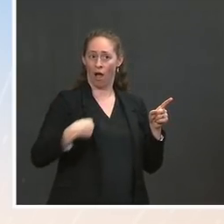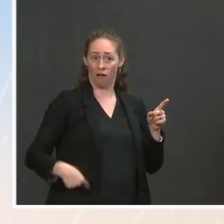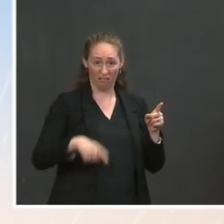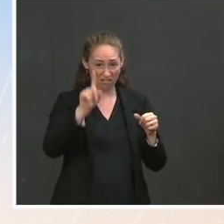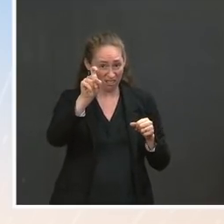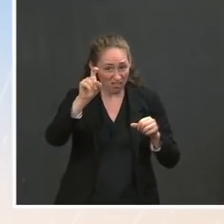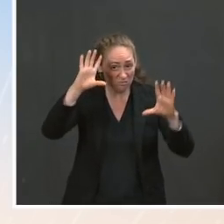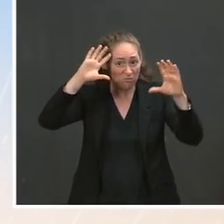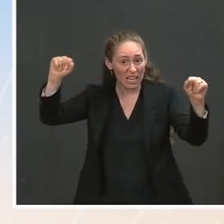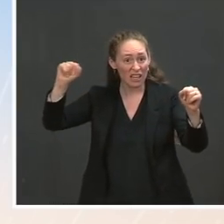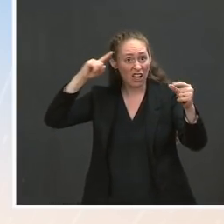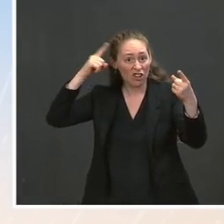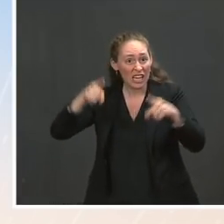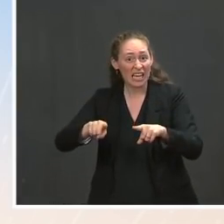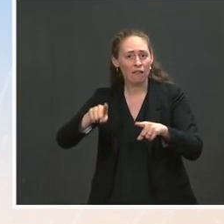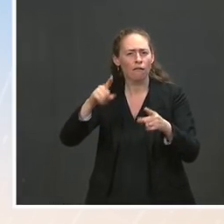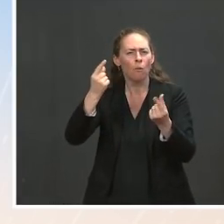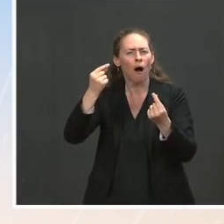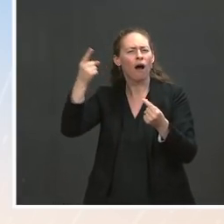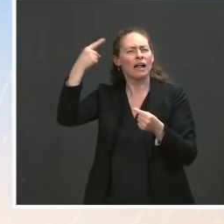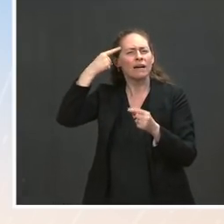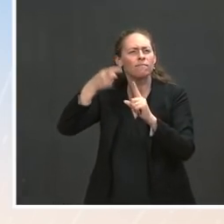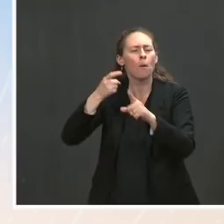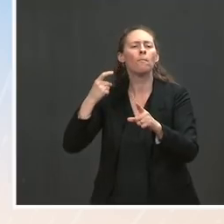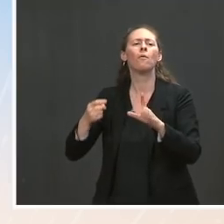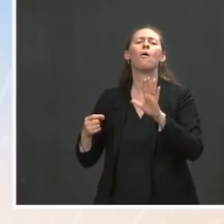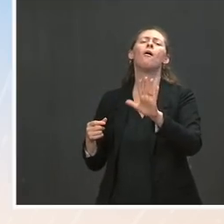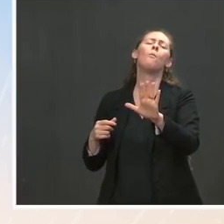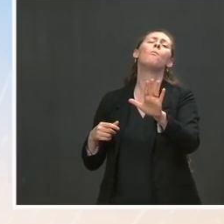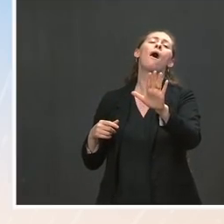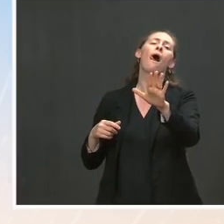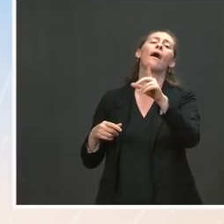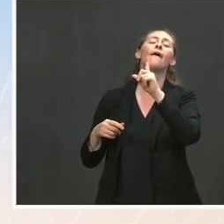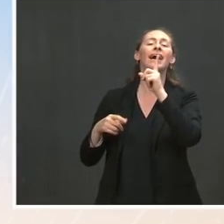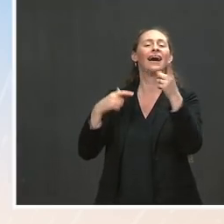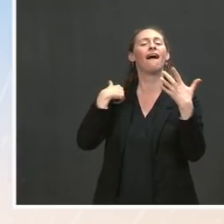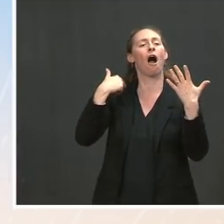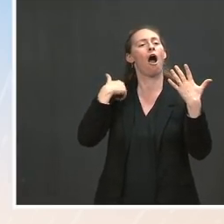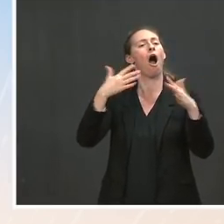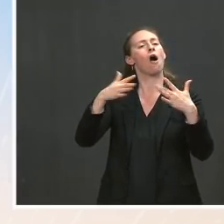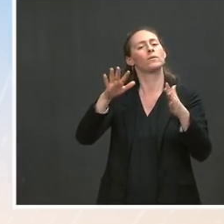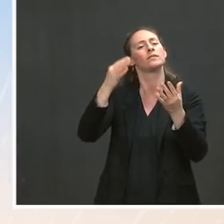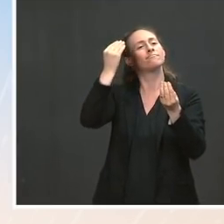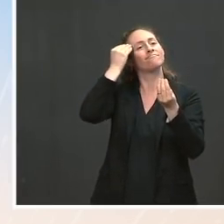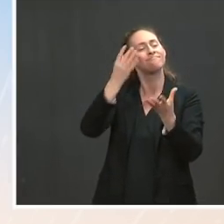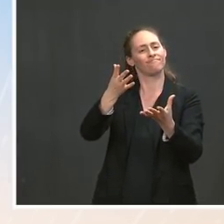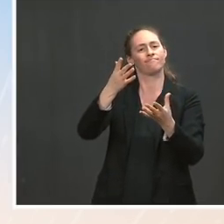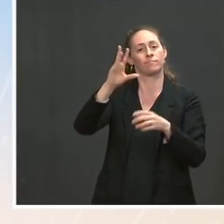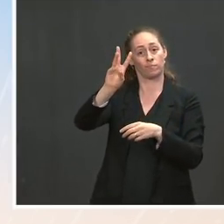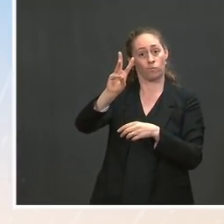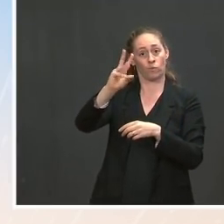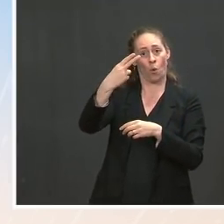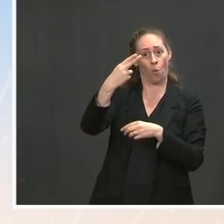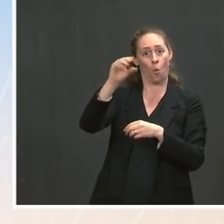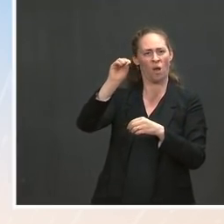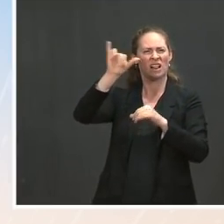Ms. Psaki: Well, as you know, the WHO is examining this and will be releasing a report soon. We'll review that report once it's available.